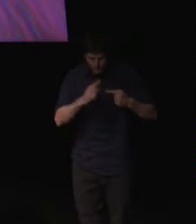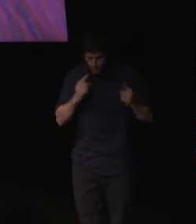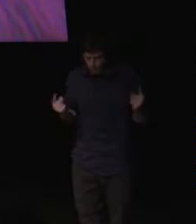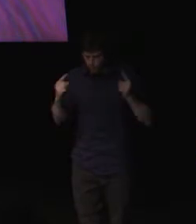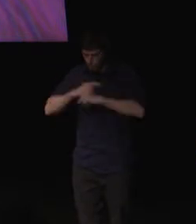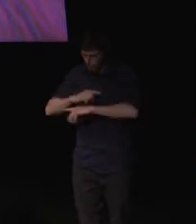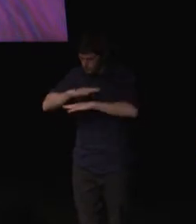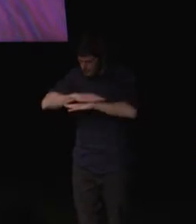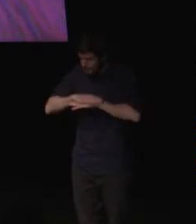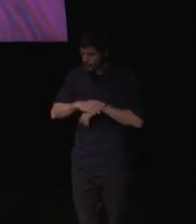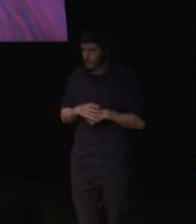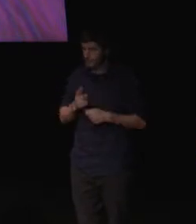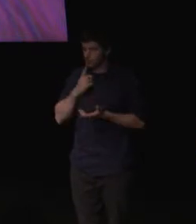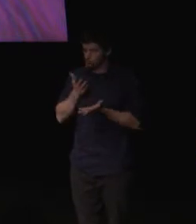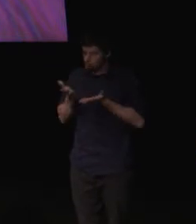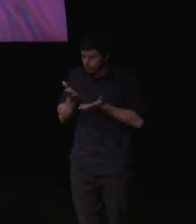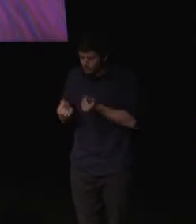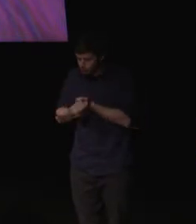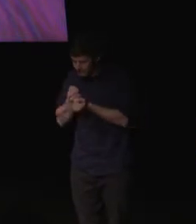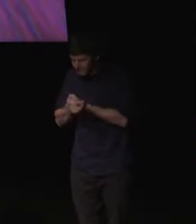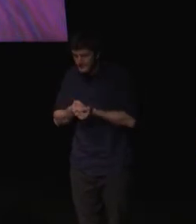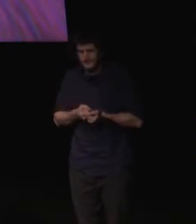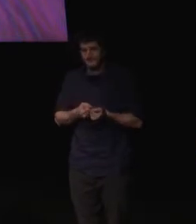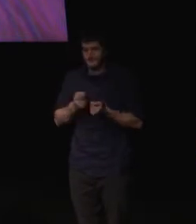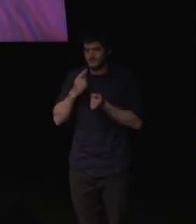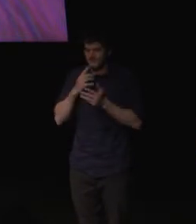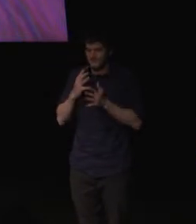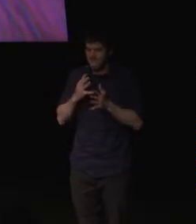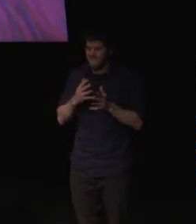and it's as fast as the game play experience kind of allows for.